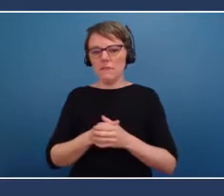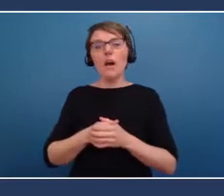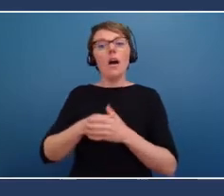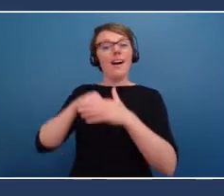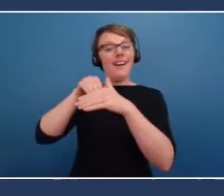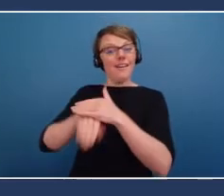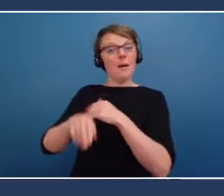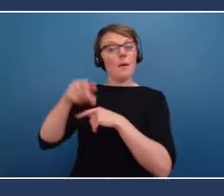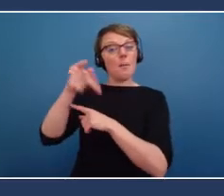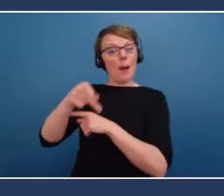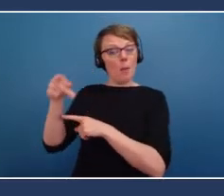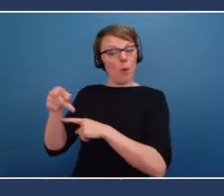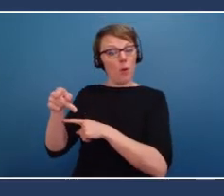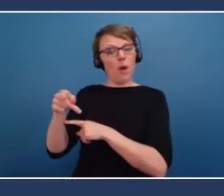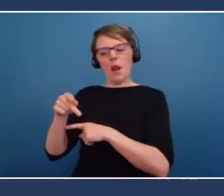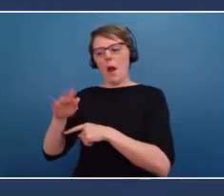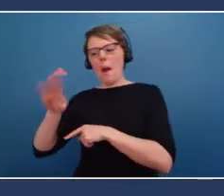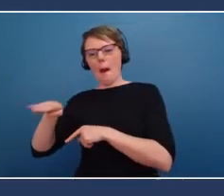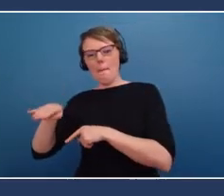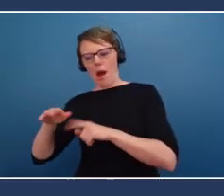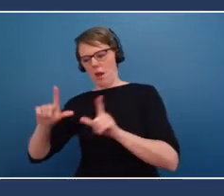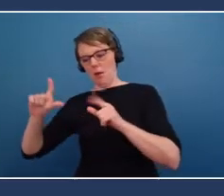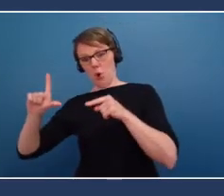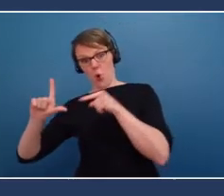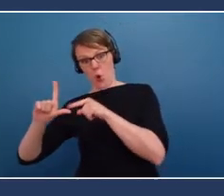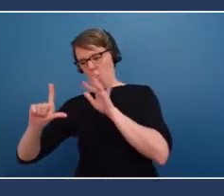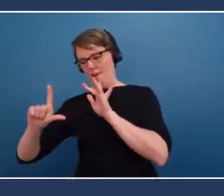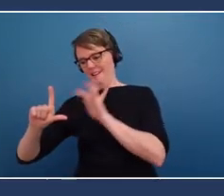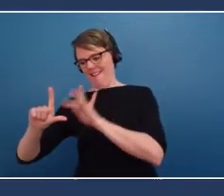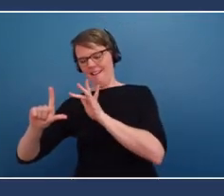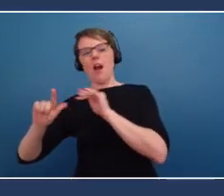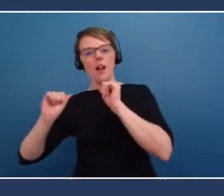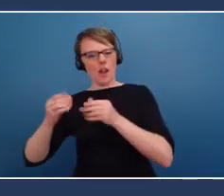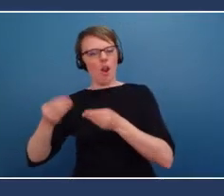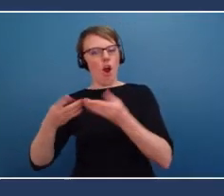I can click on that helps me just offer captions that everybody can see.